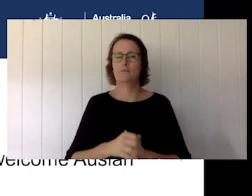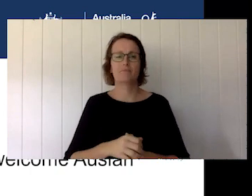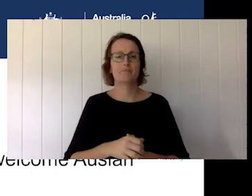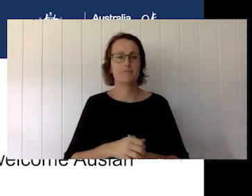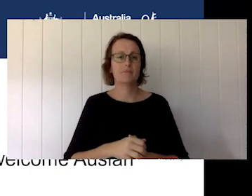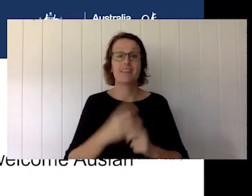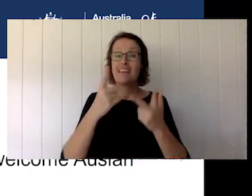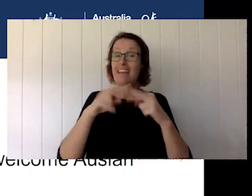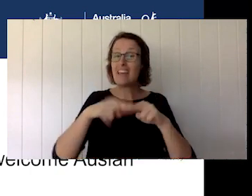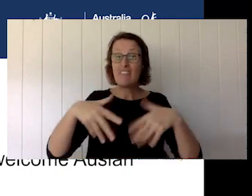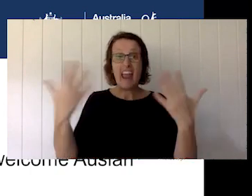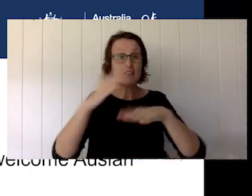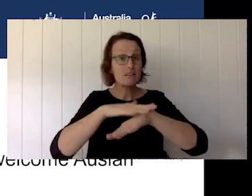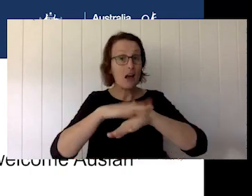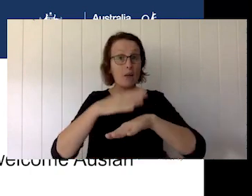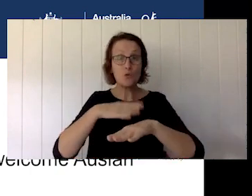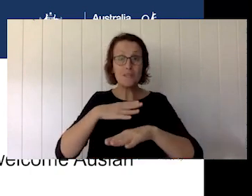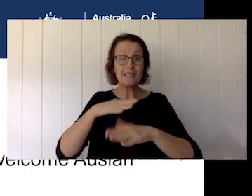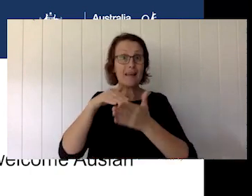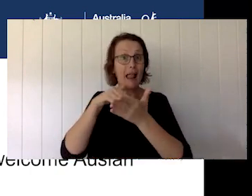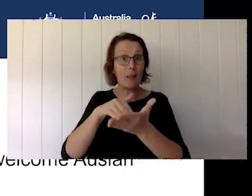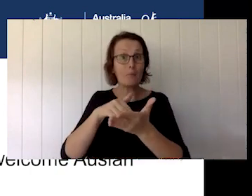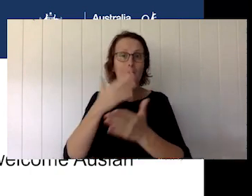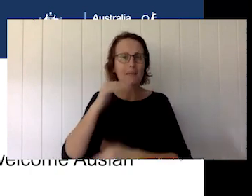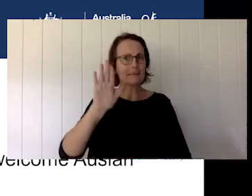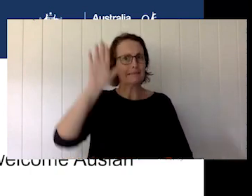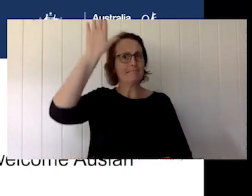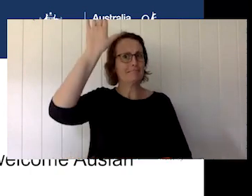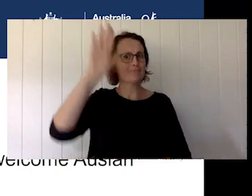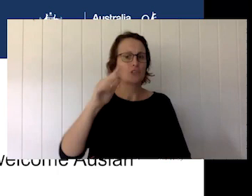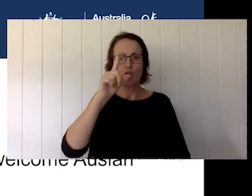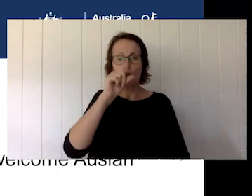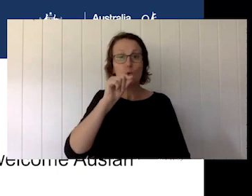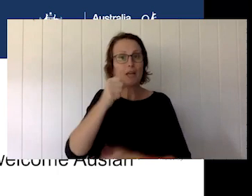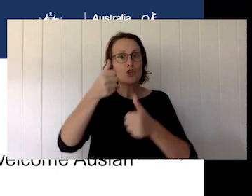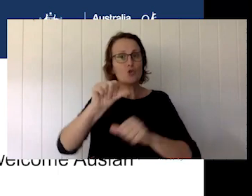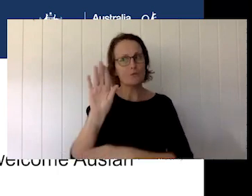any help or support, just raise your hand. Again, you can use this by